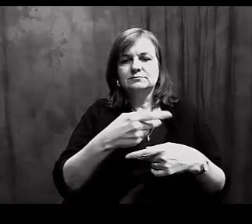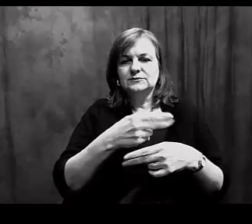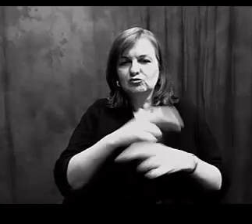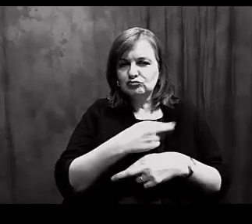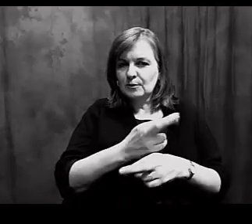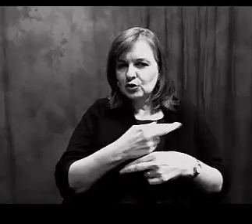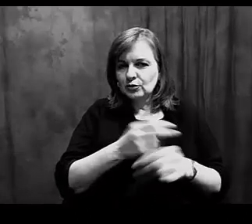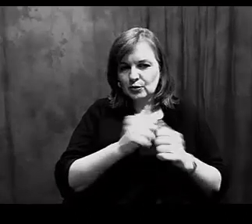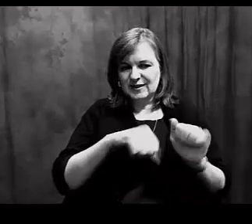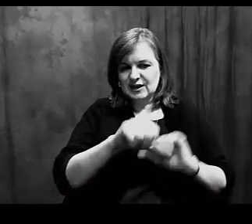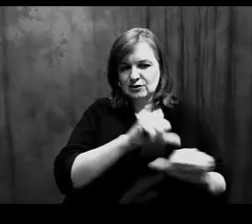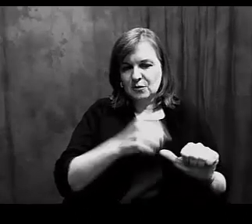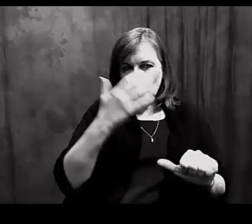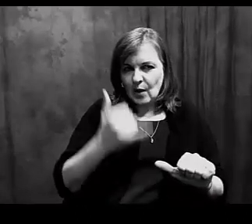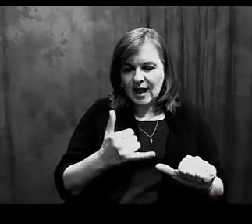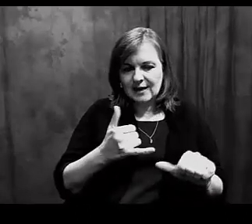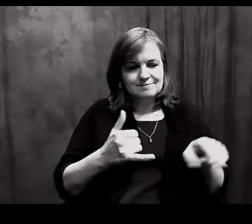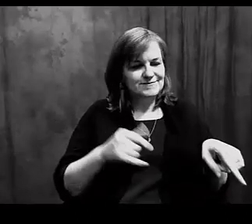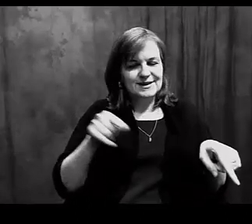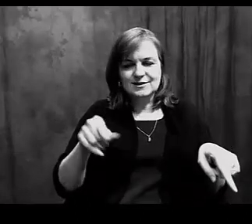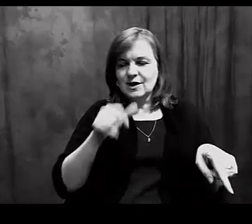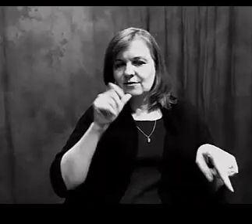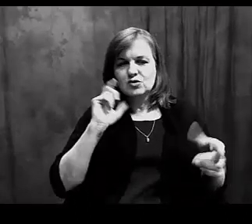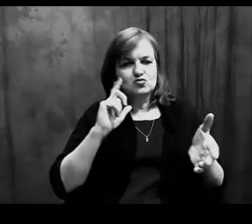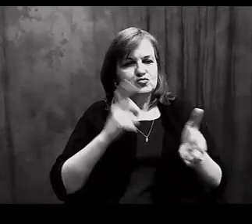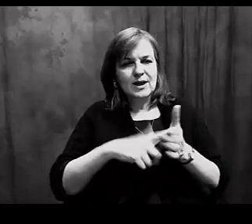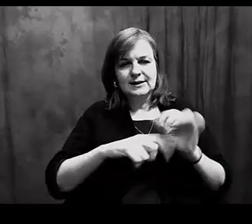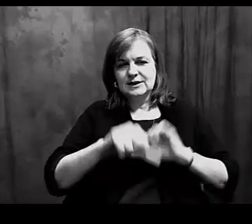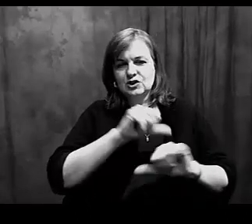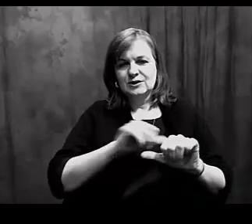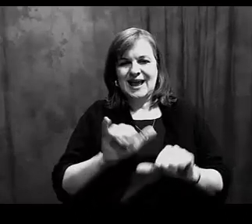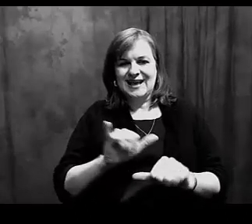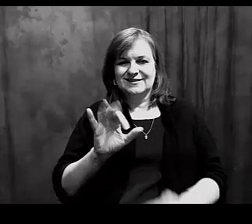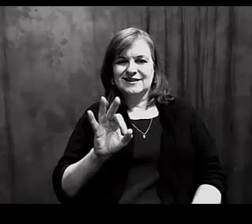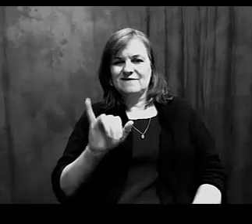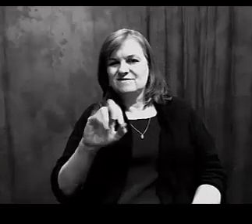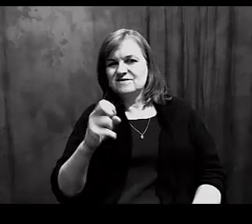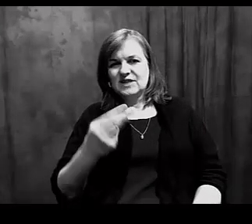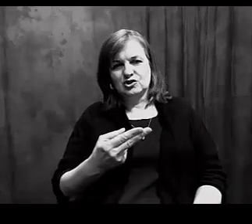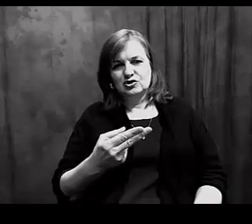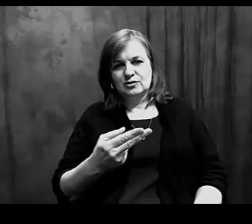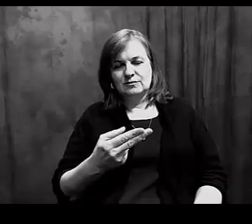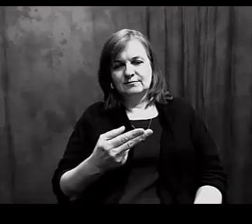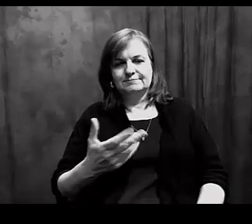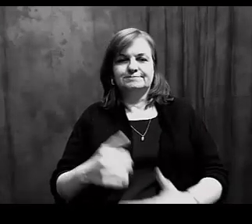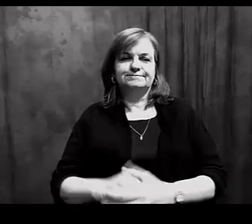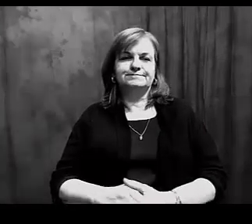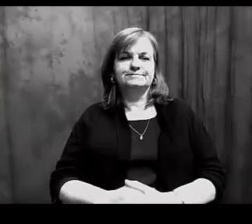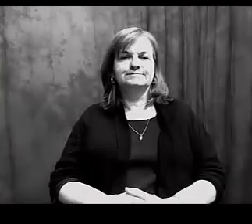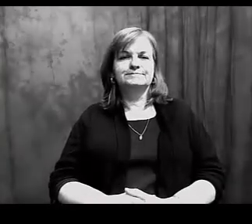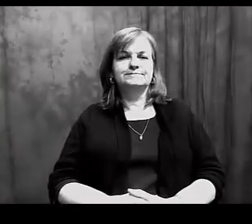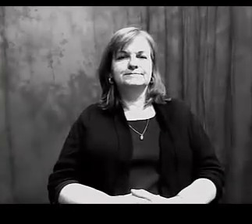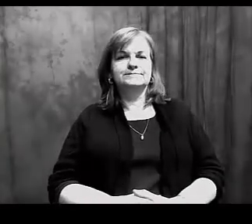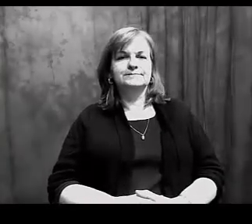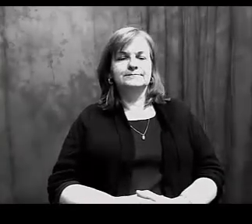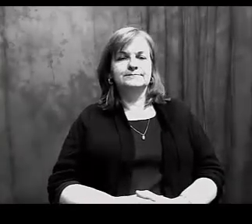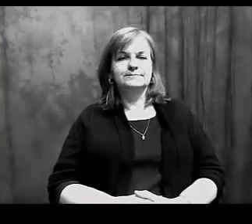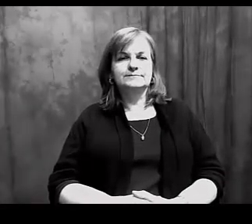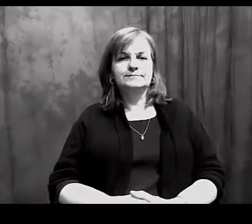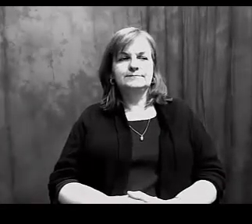because of this point they are so different they don't recognize each other is being finches basically